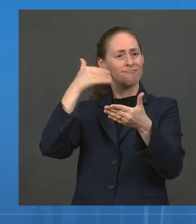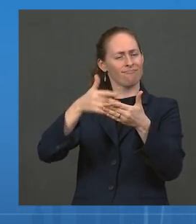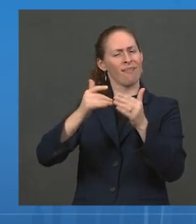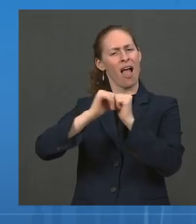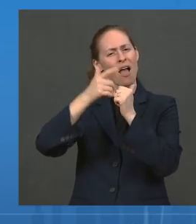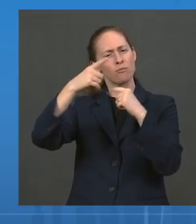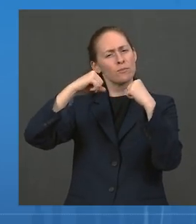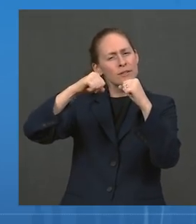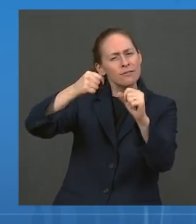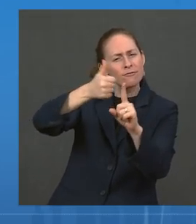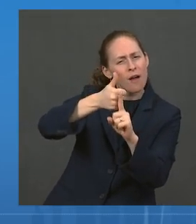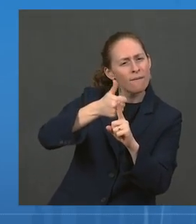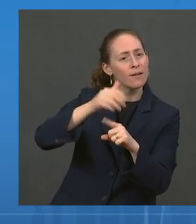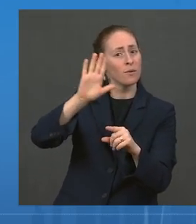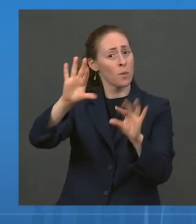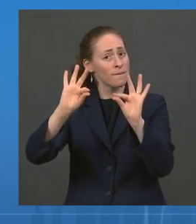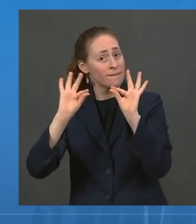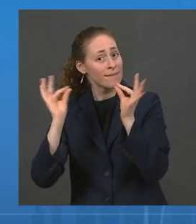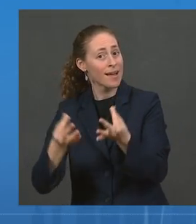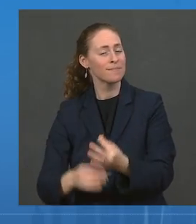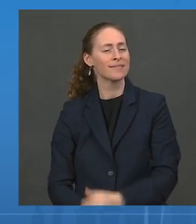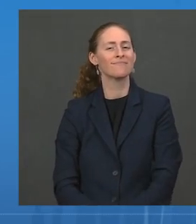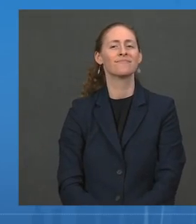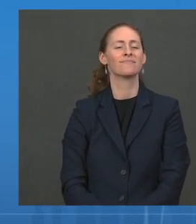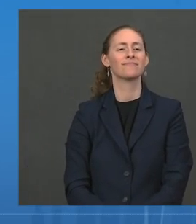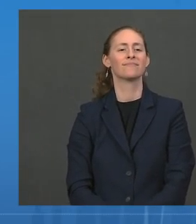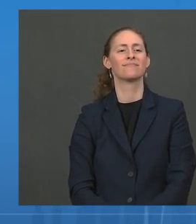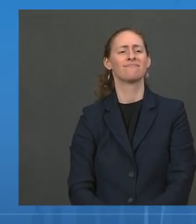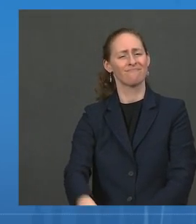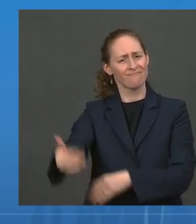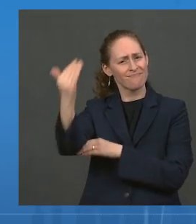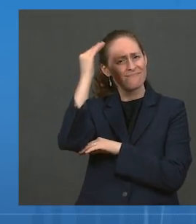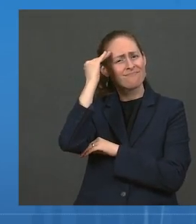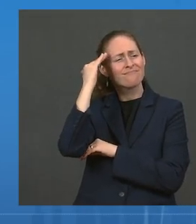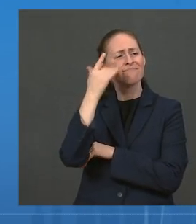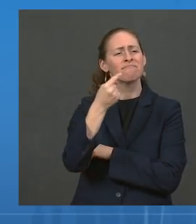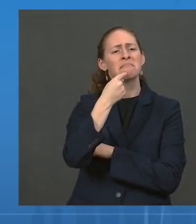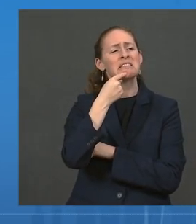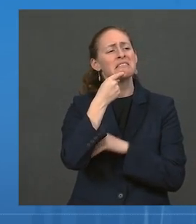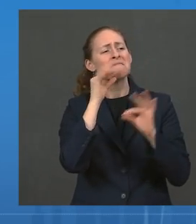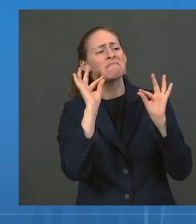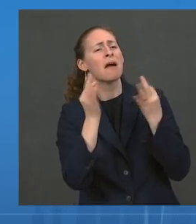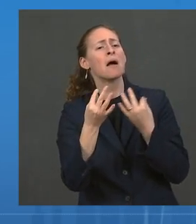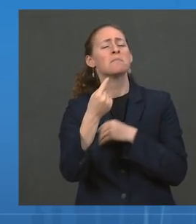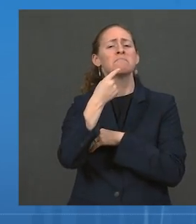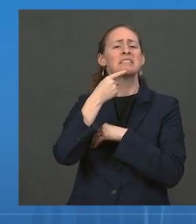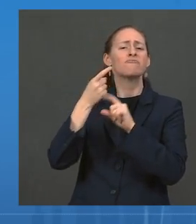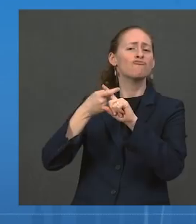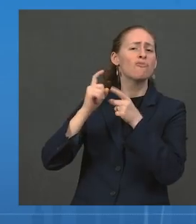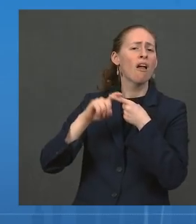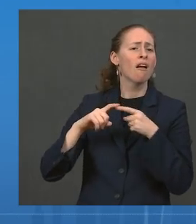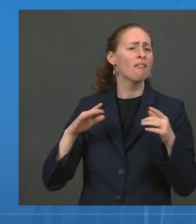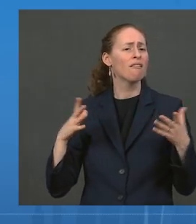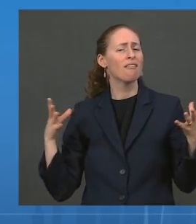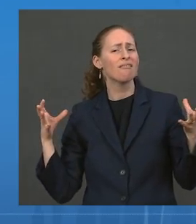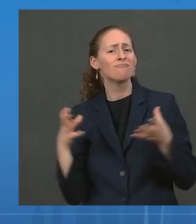So many of us missed being with our friends and family last year. For those who are at higher risk of severe illness from COVID-19